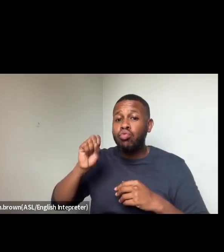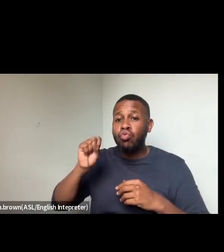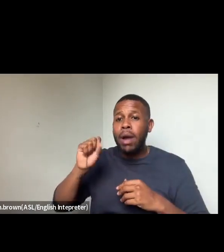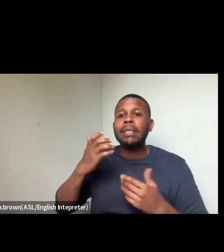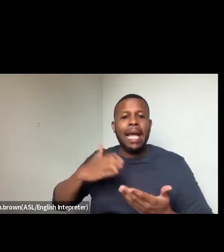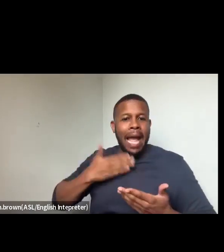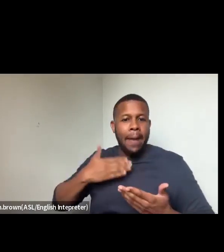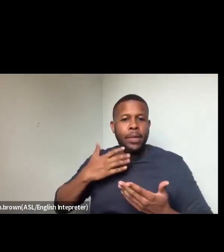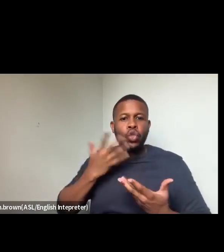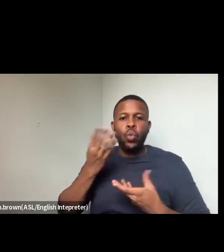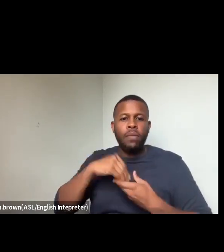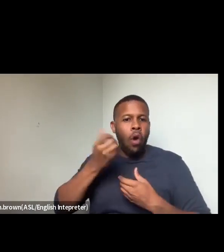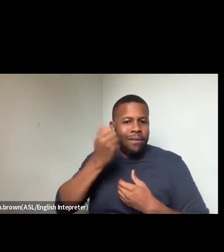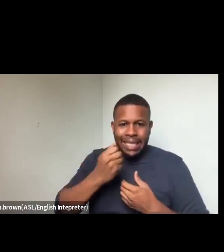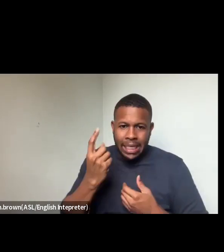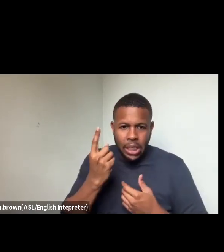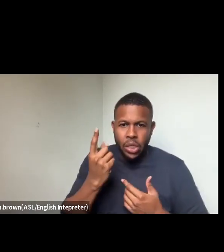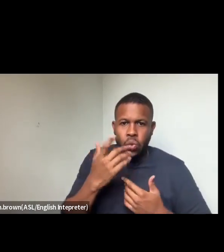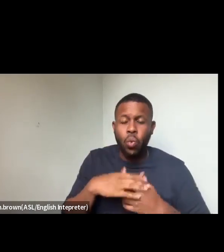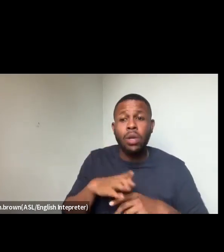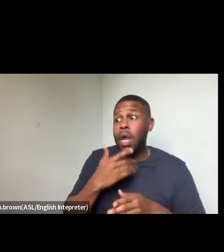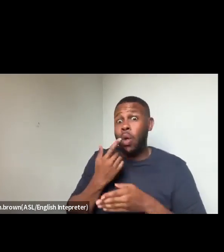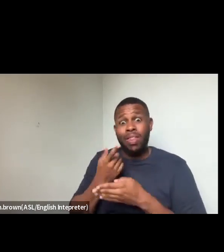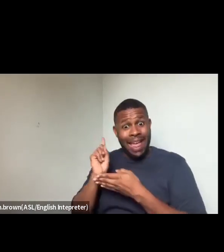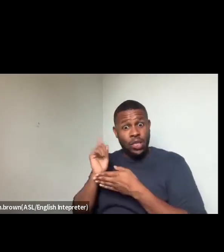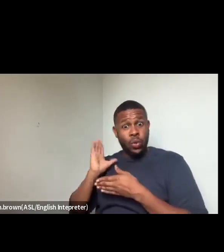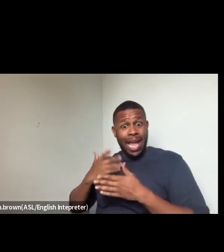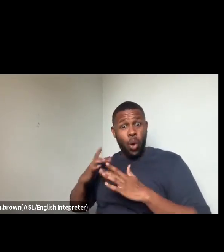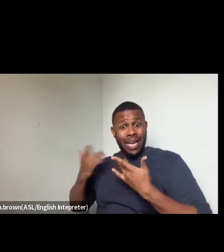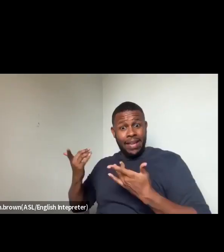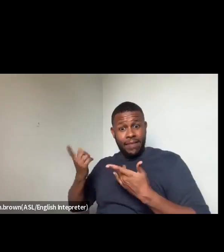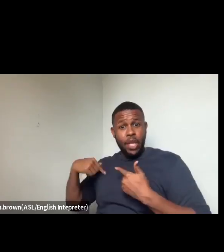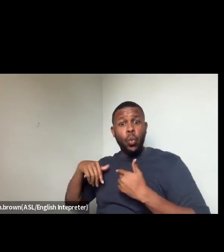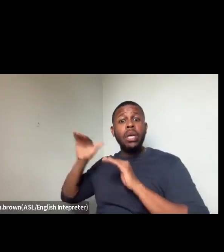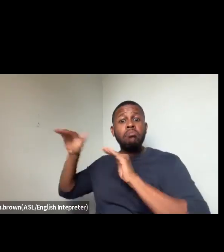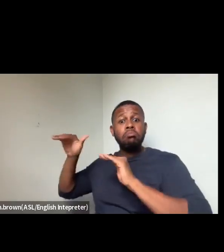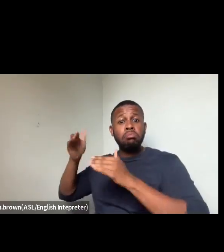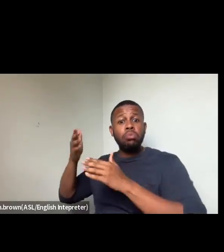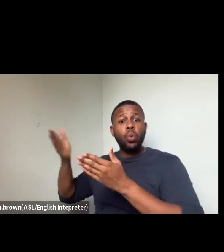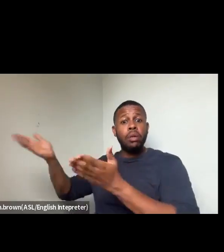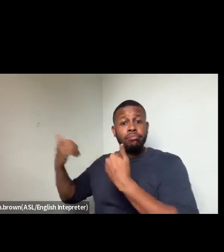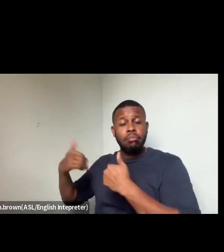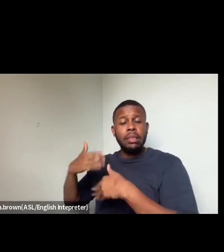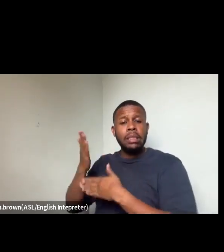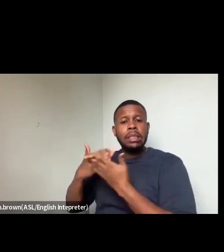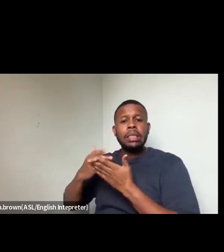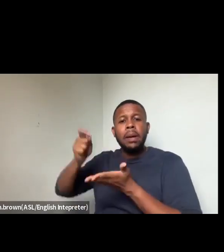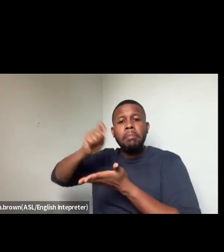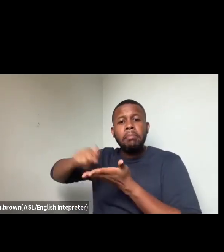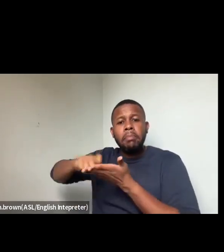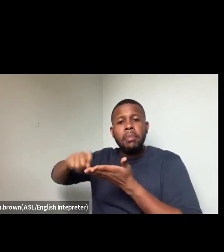Virginia. I am happy to answer questions offline if there are specific questions.